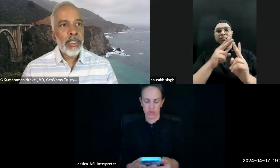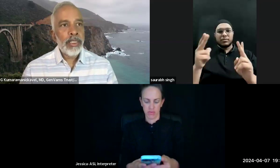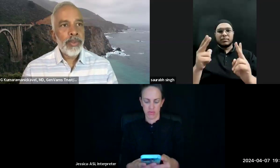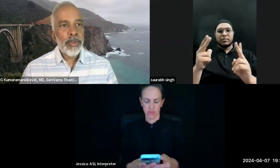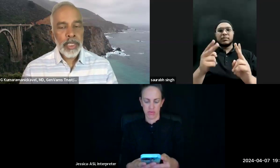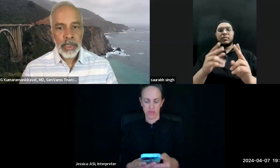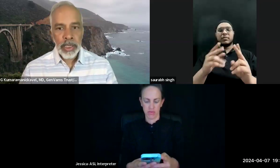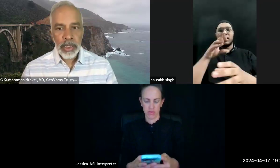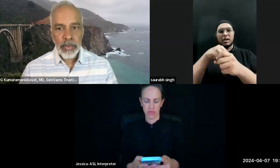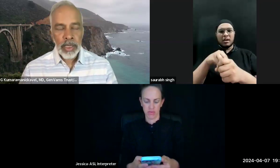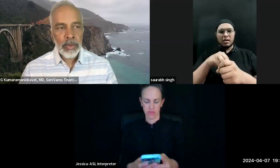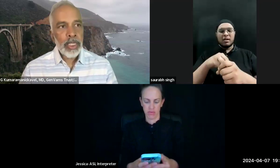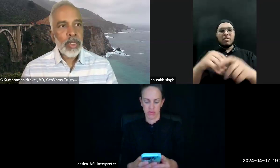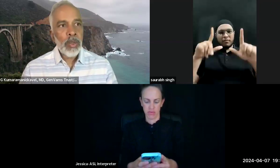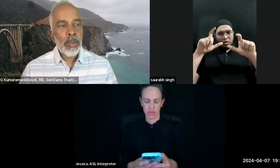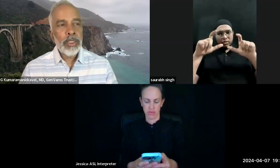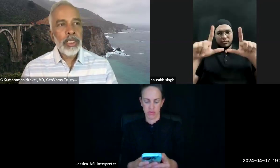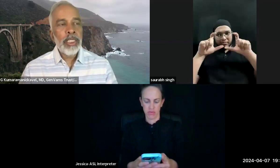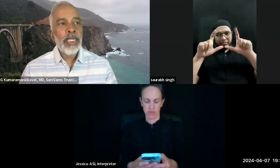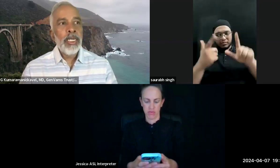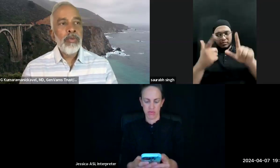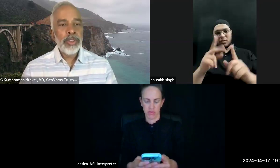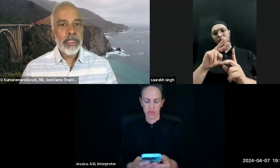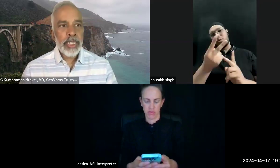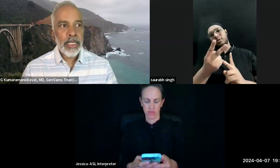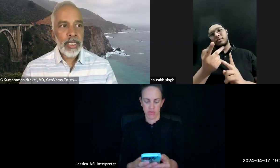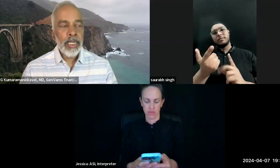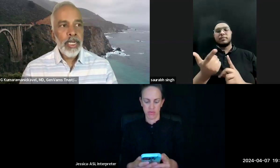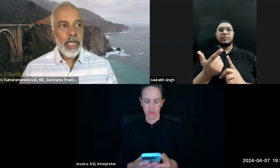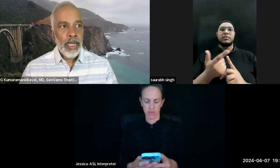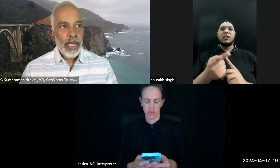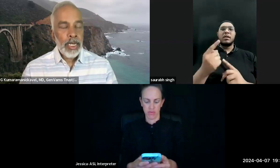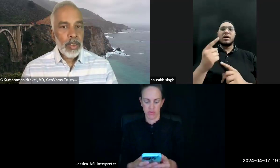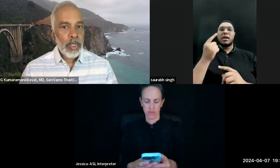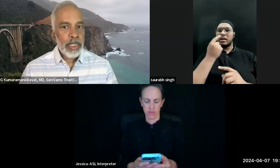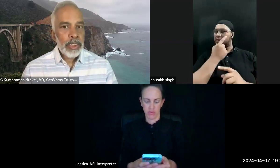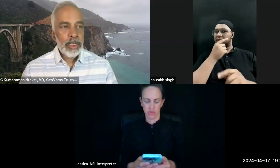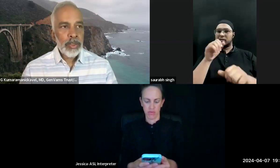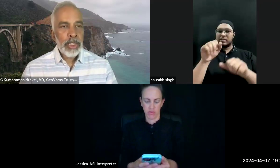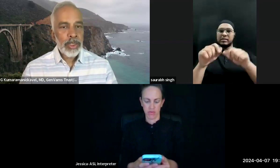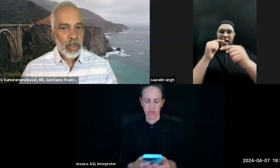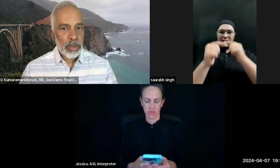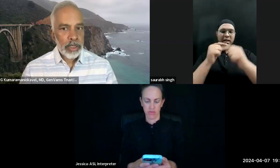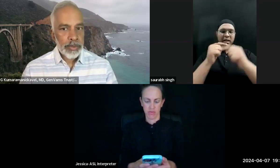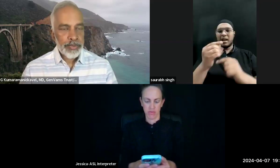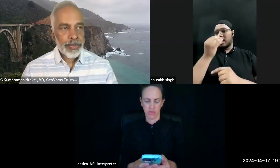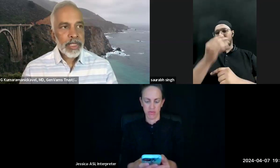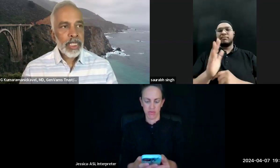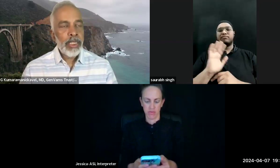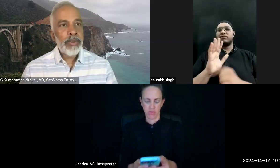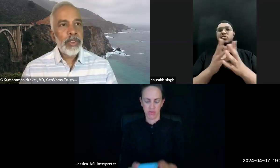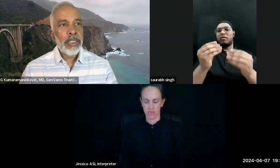either the photo transction pathway or the visual cycle are not easy to be solved. And therefore the